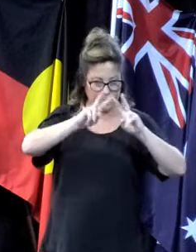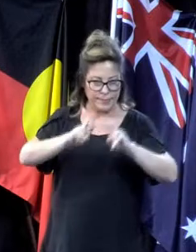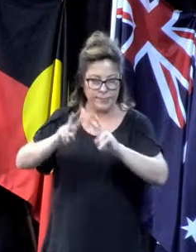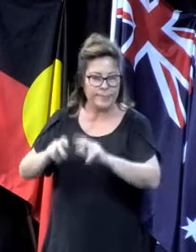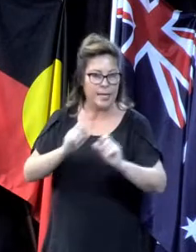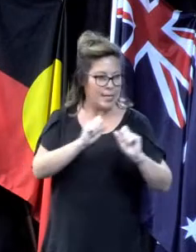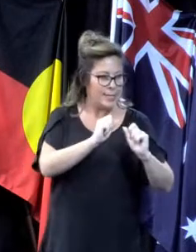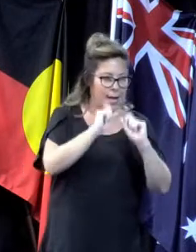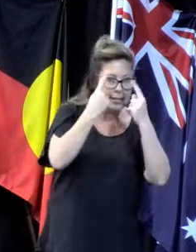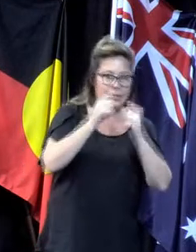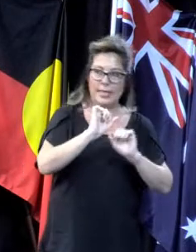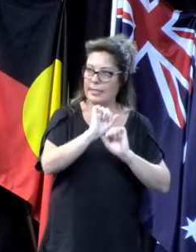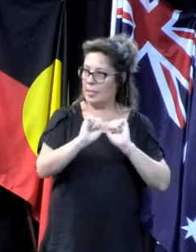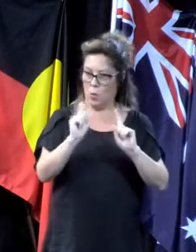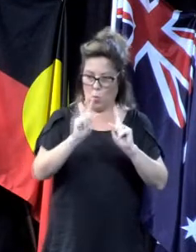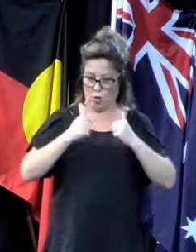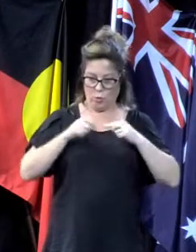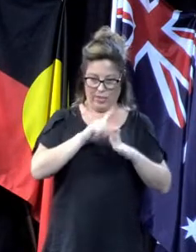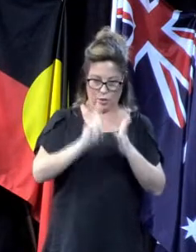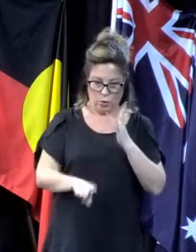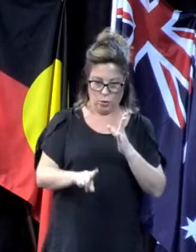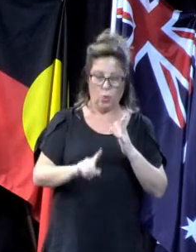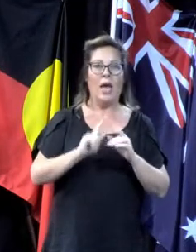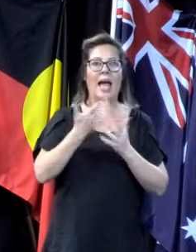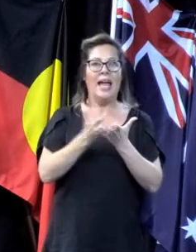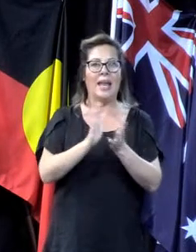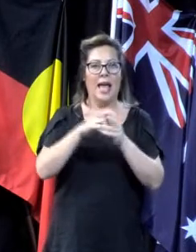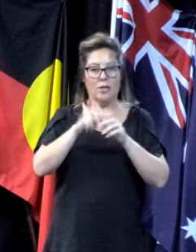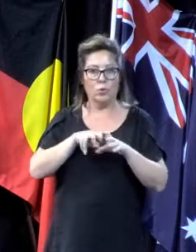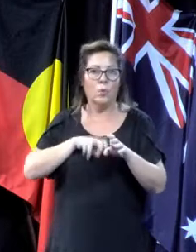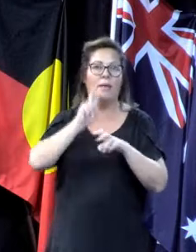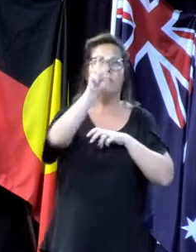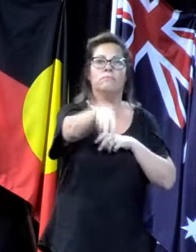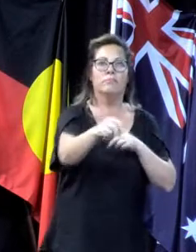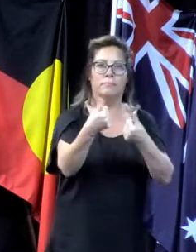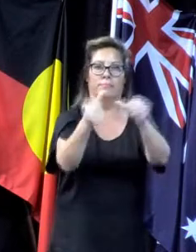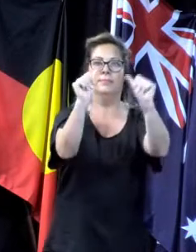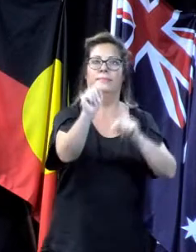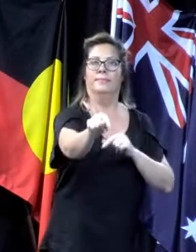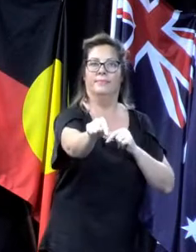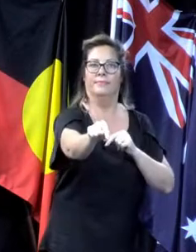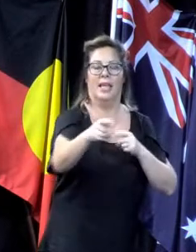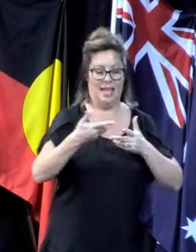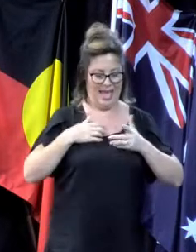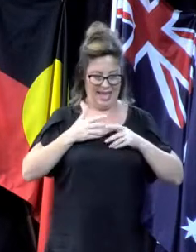what our current position was, envisioning what we wanted it to be, and very systematically planning and mapping out